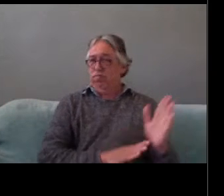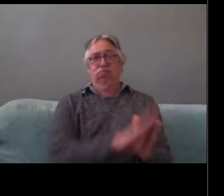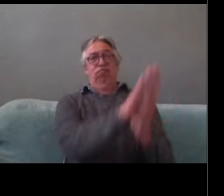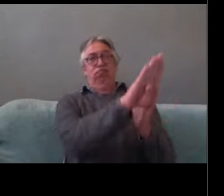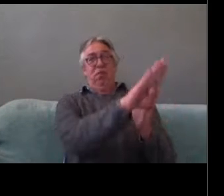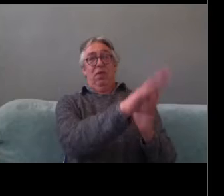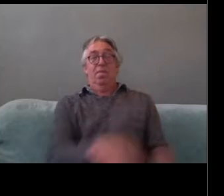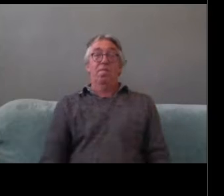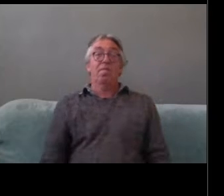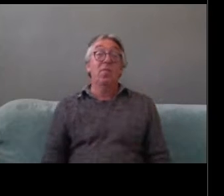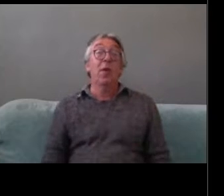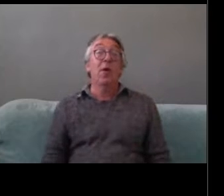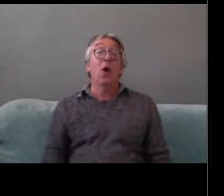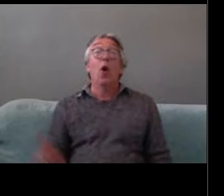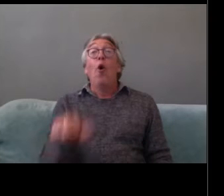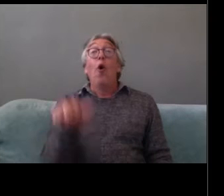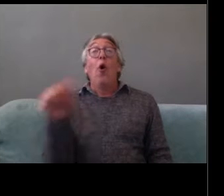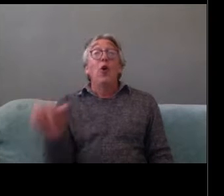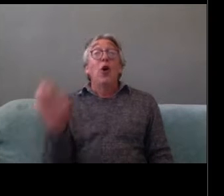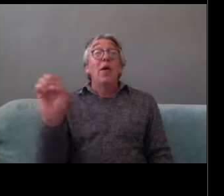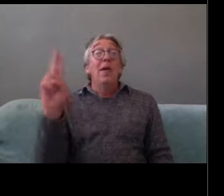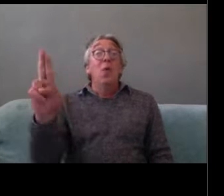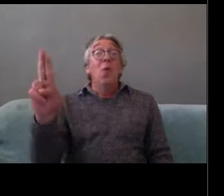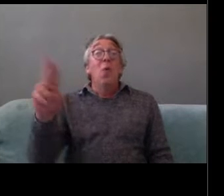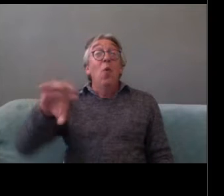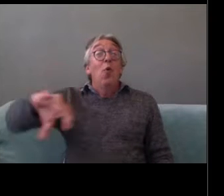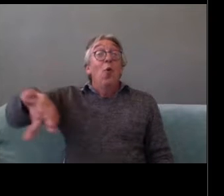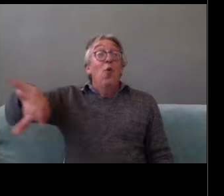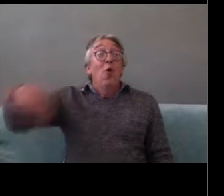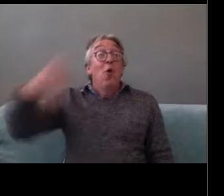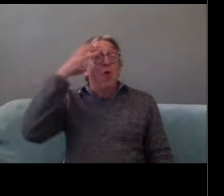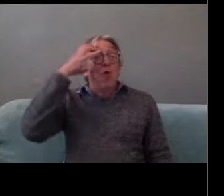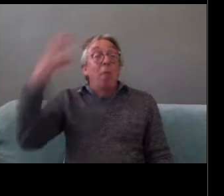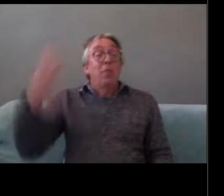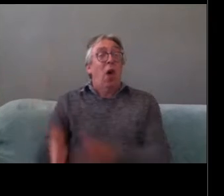to use EU funds for the economic recovery